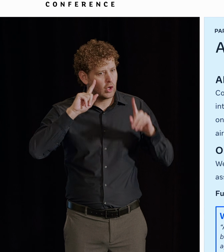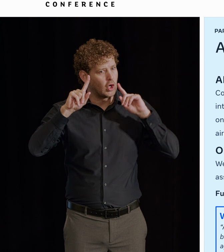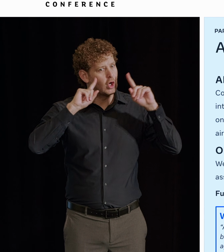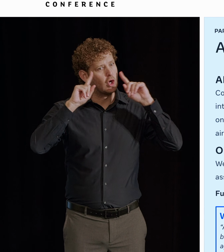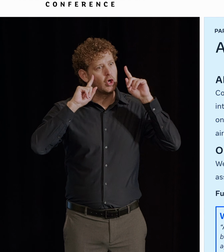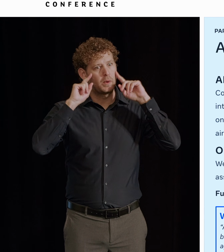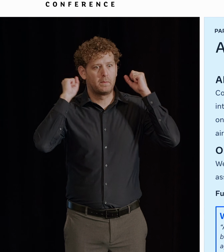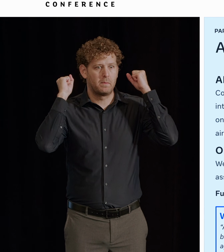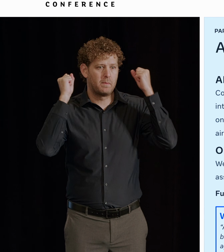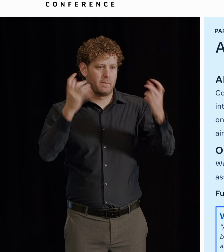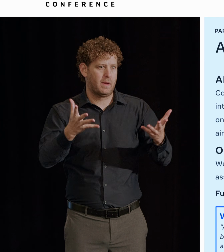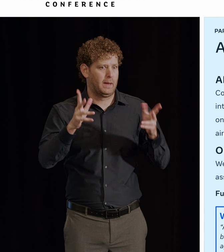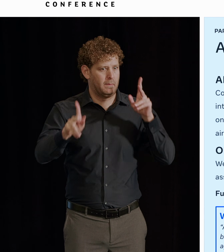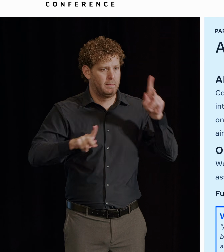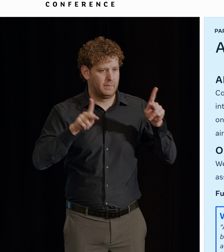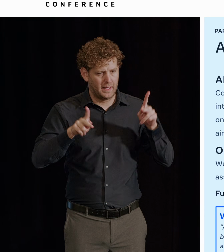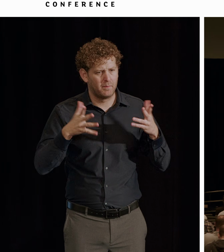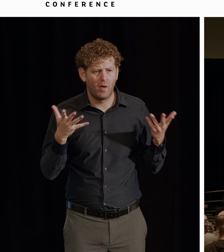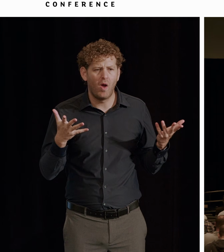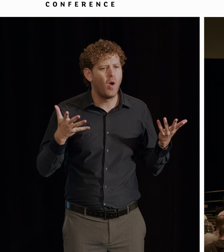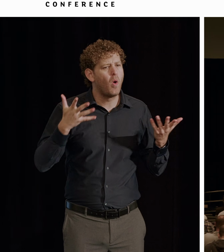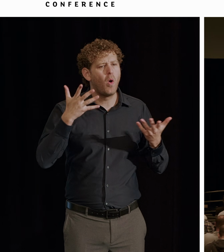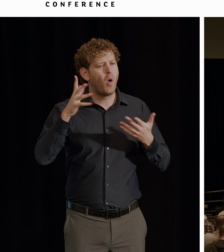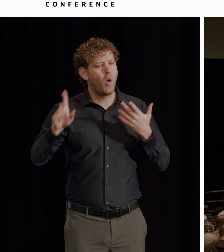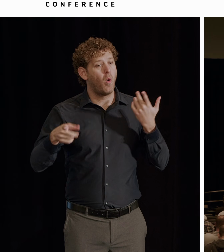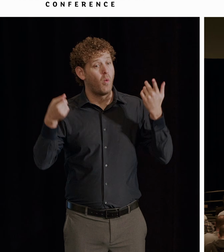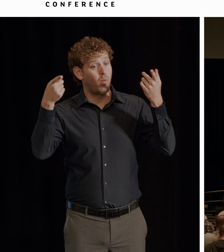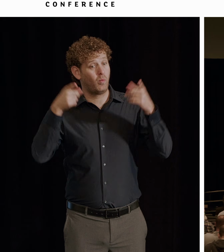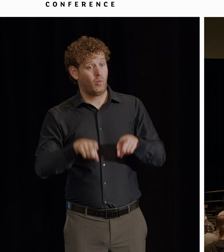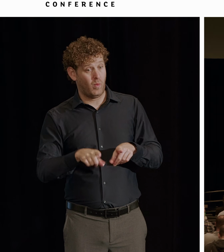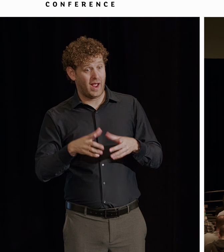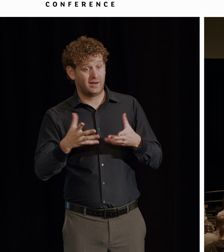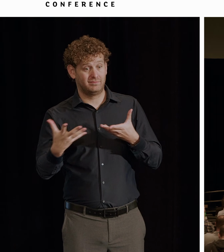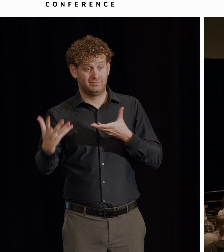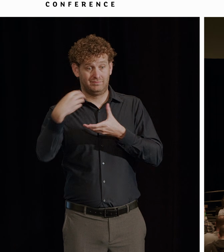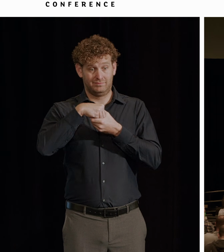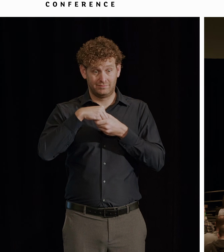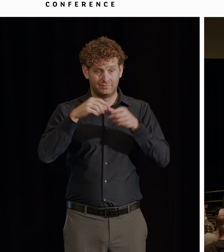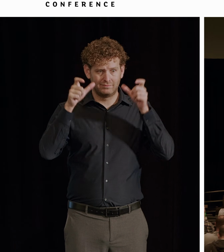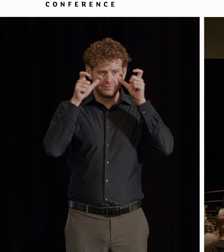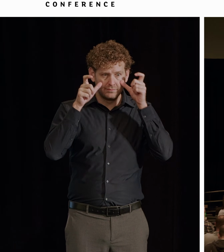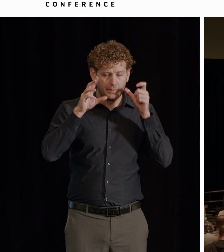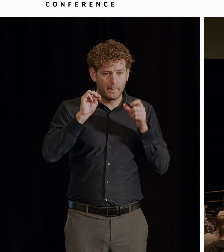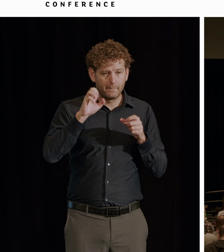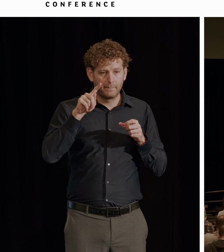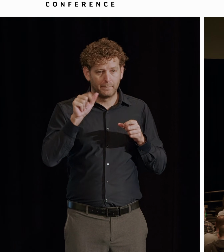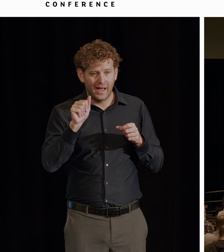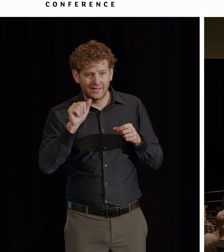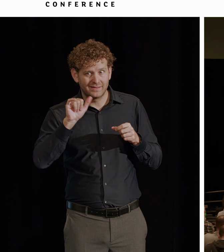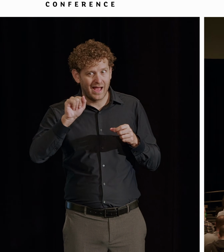when are you gonna bring us Ira to the glasses? Well, I'm, love it. Yeah.